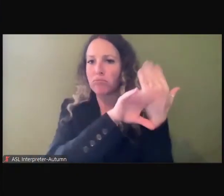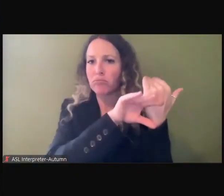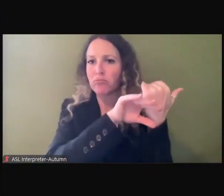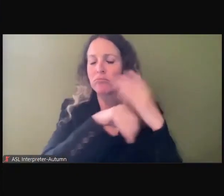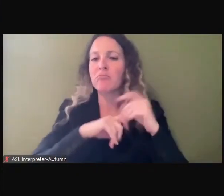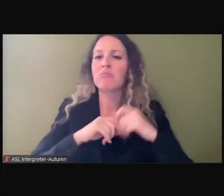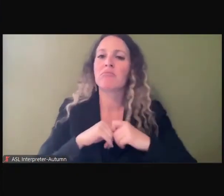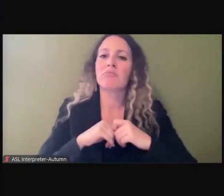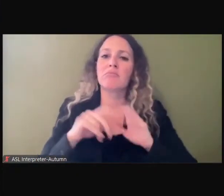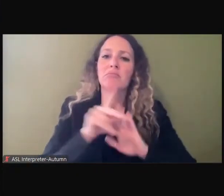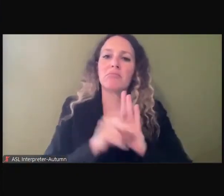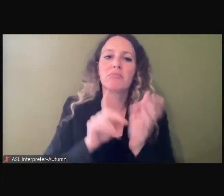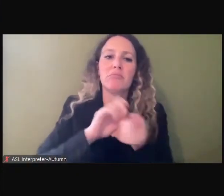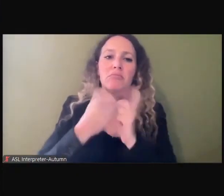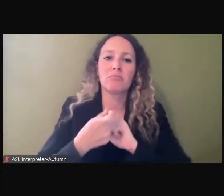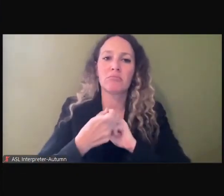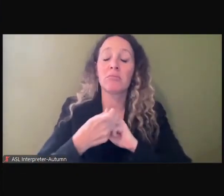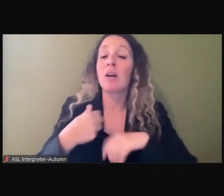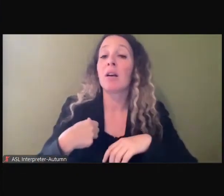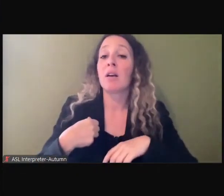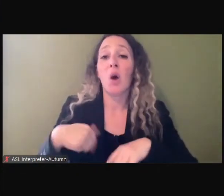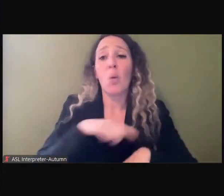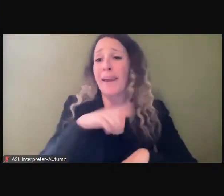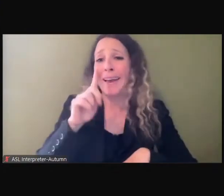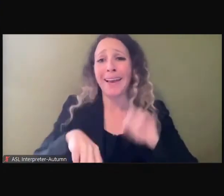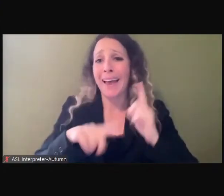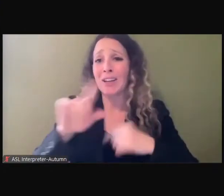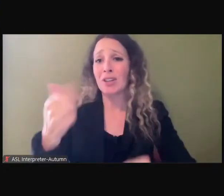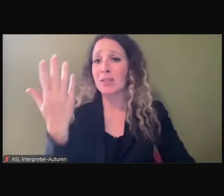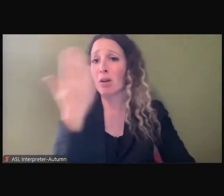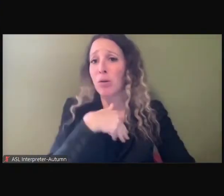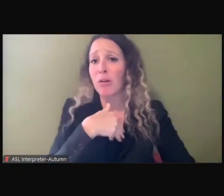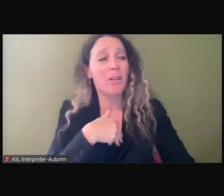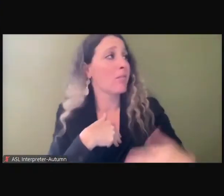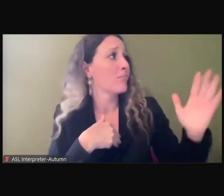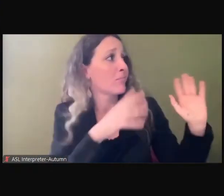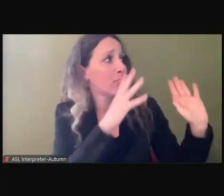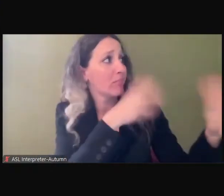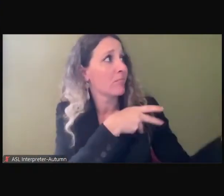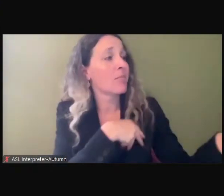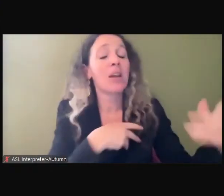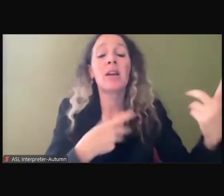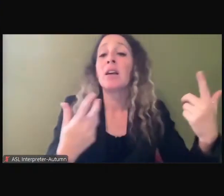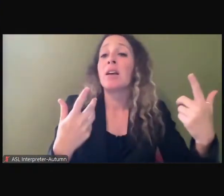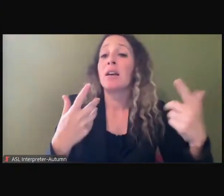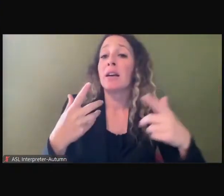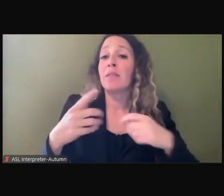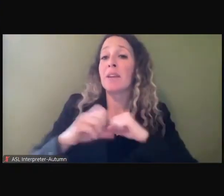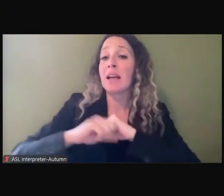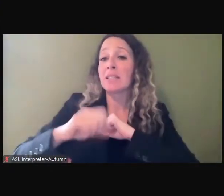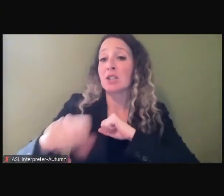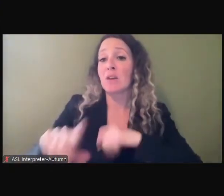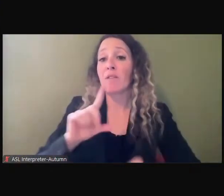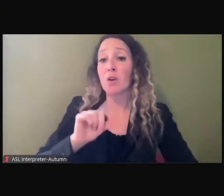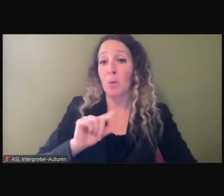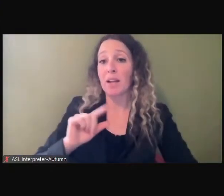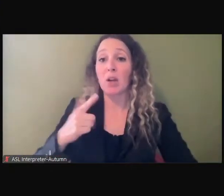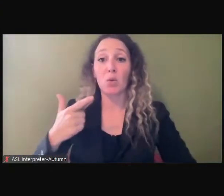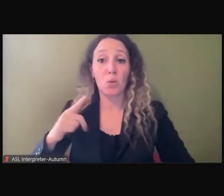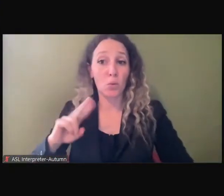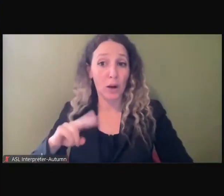telehealth's future cannot be overstated. The extension of the 2022 omnibus legislation,